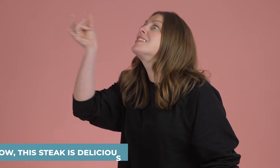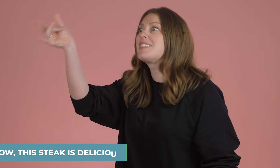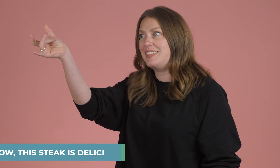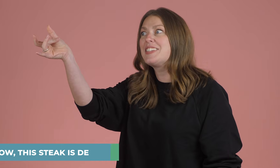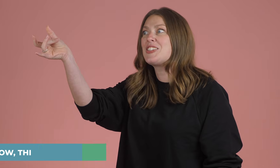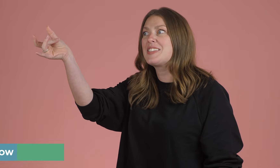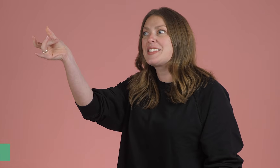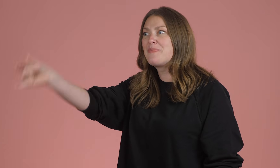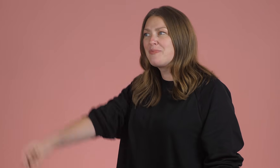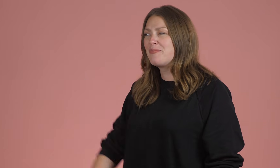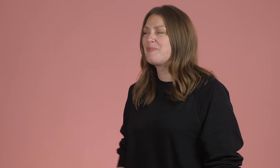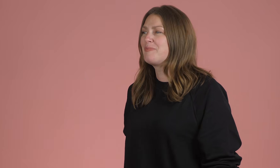Delicious.